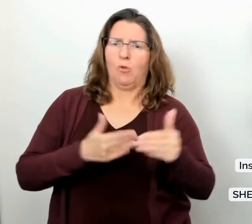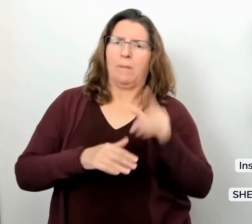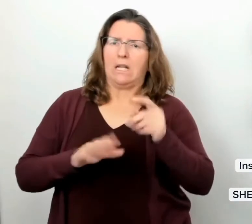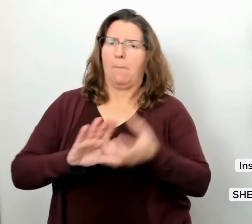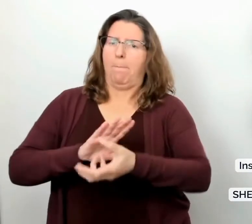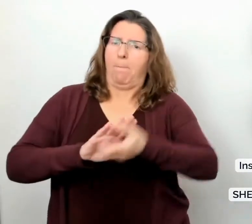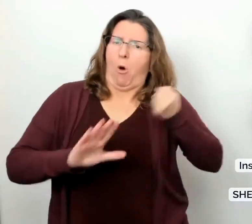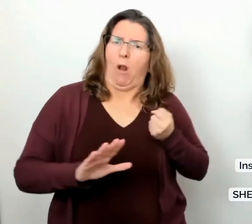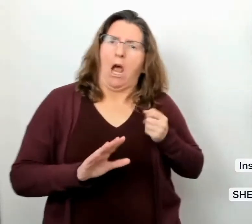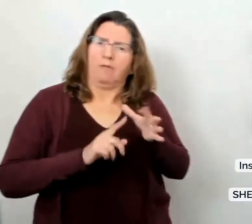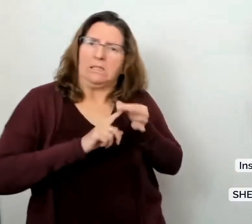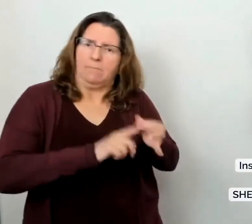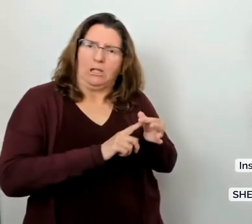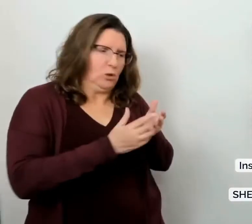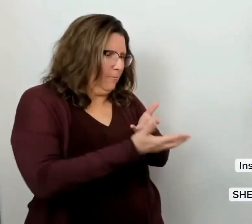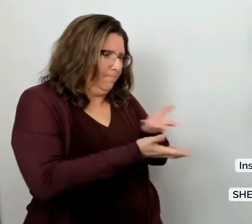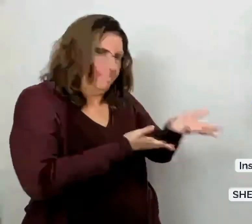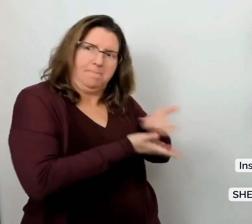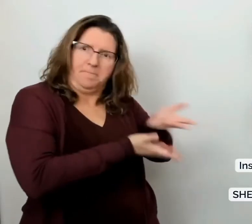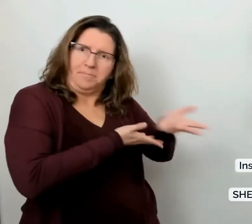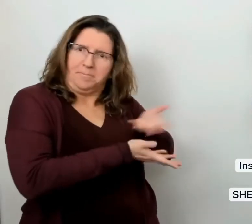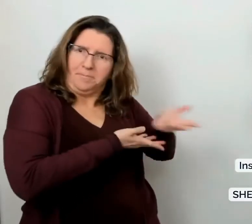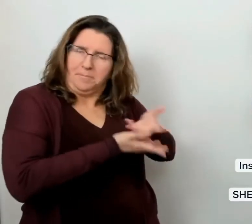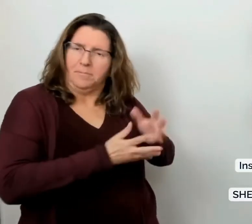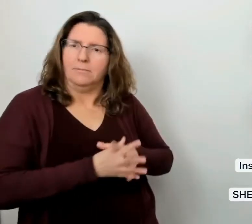and therefore needs to be pulled out to a separate setting.